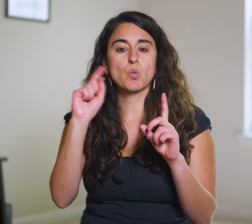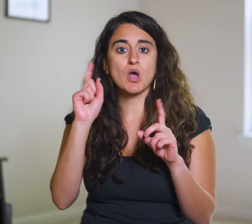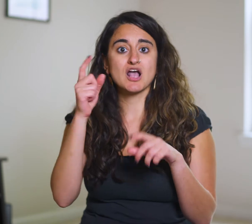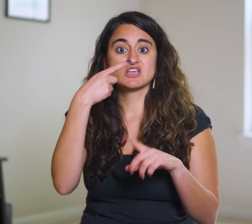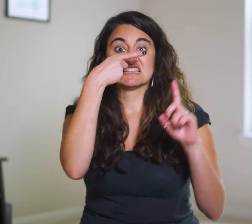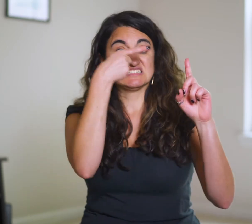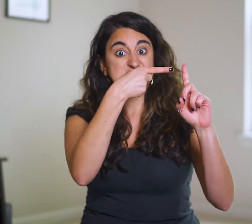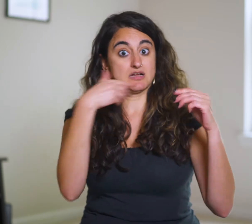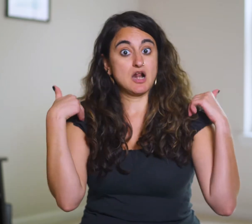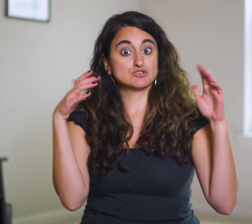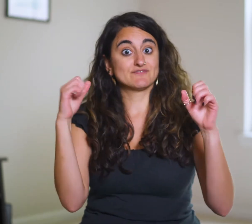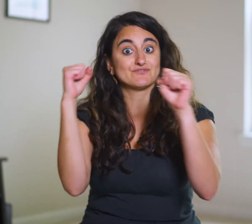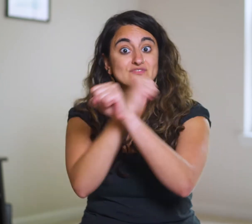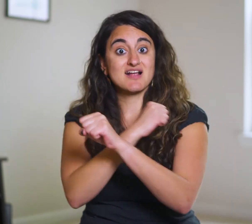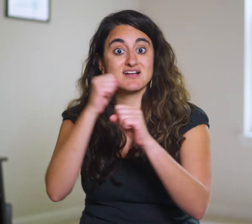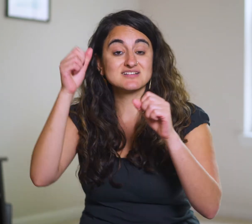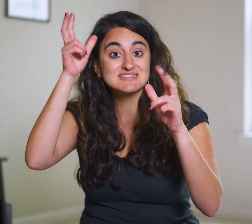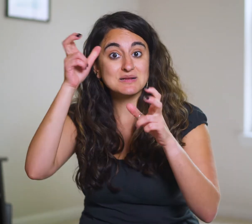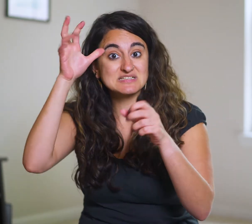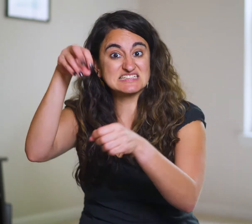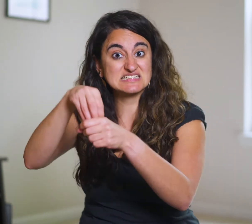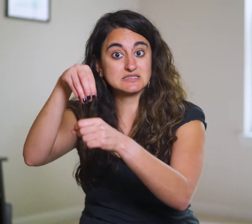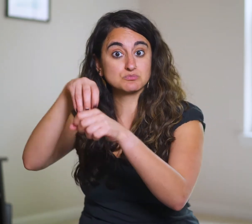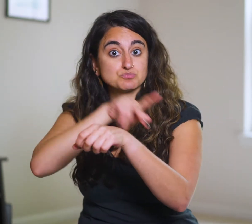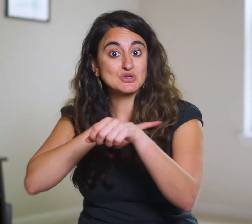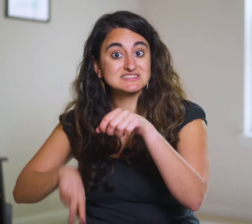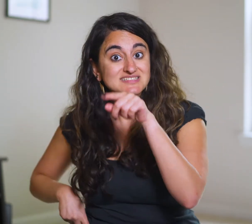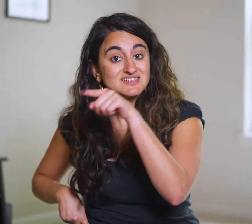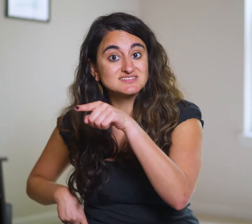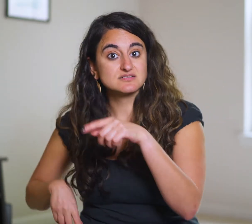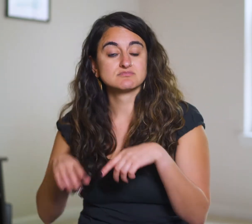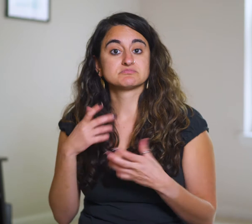where he’s fighting the demon indwelling the prince.